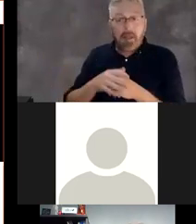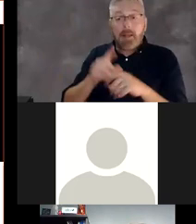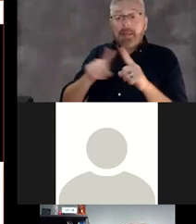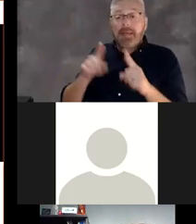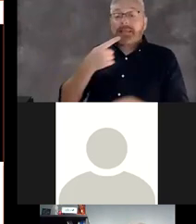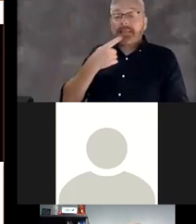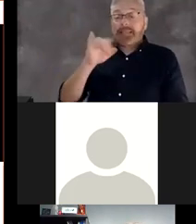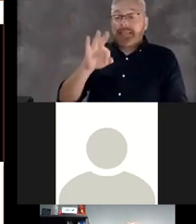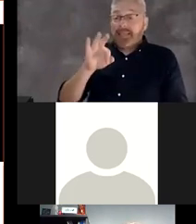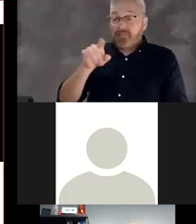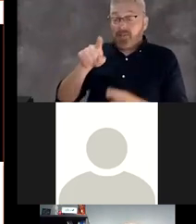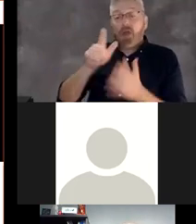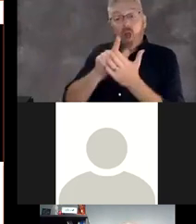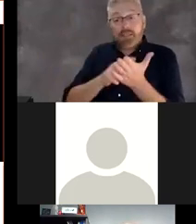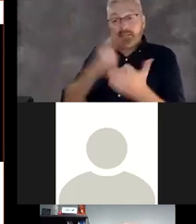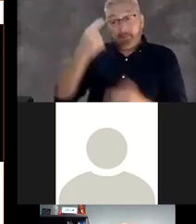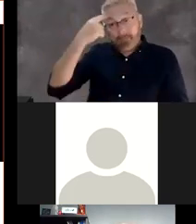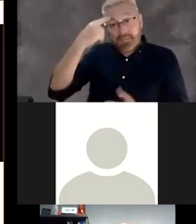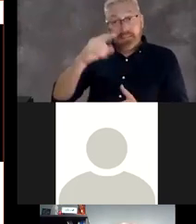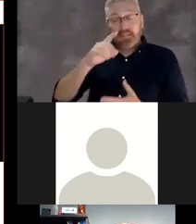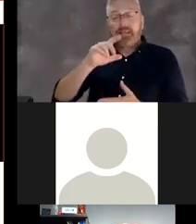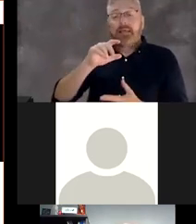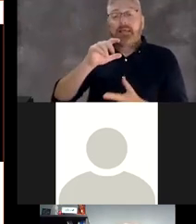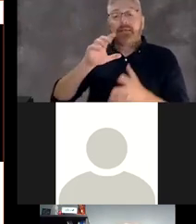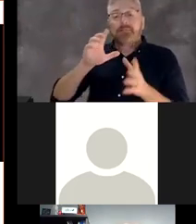TEMPORARILY INCAPACITATED MEANS YOU ARE TEMPORARILY UNABLE TO